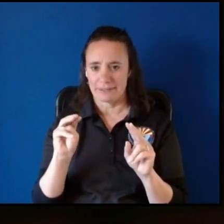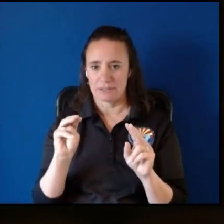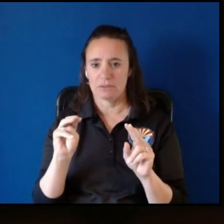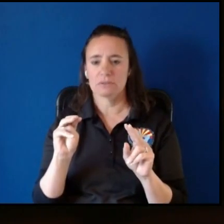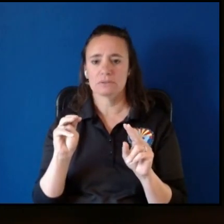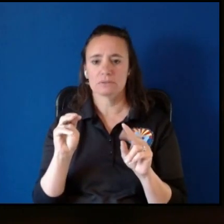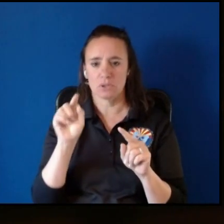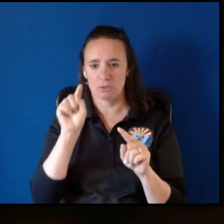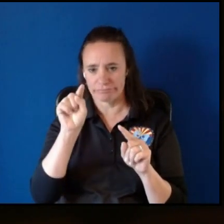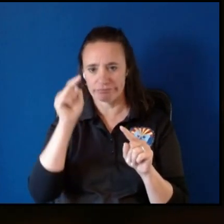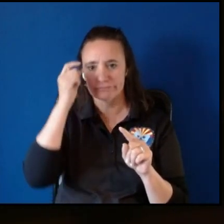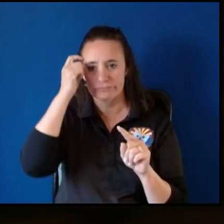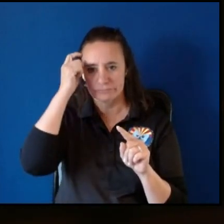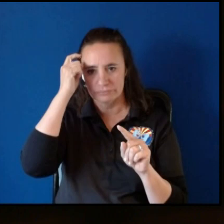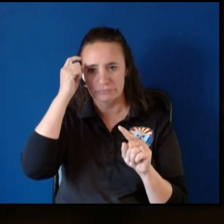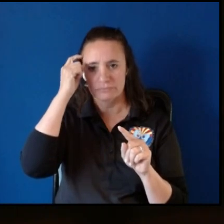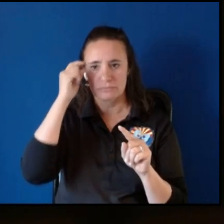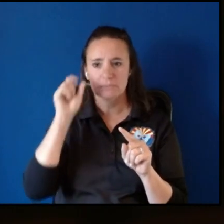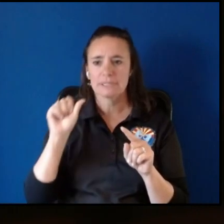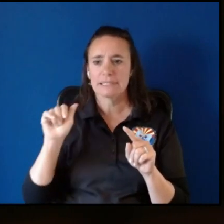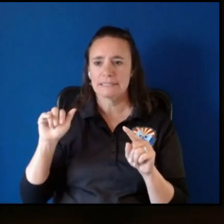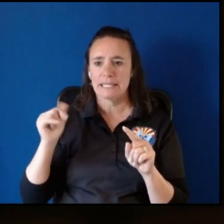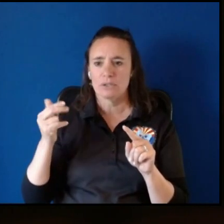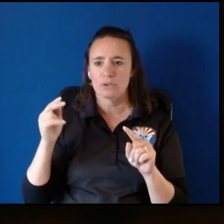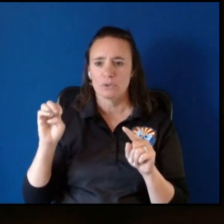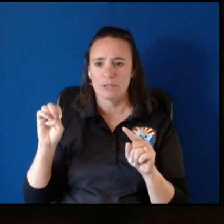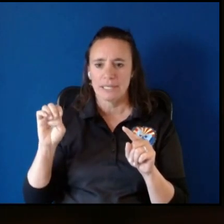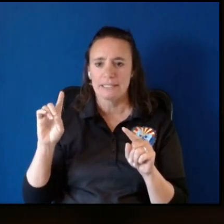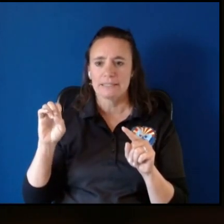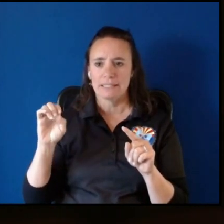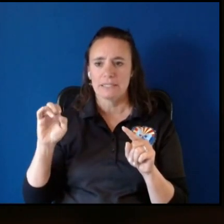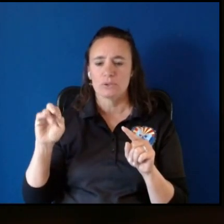Again, the Sangre de Cristo mountains in this dark red.